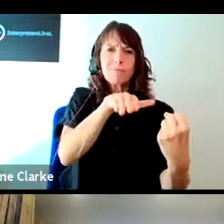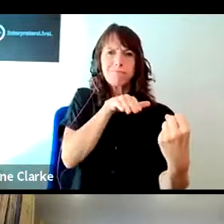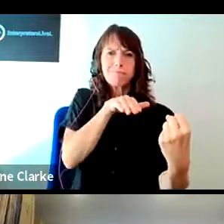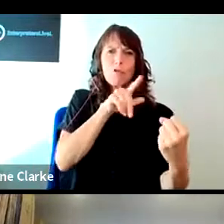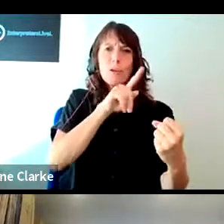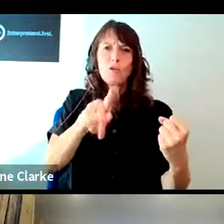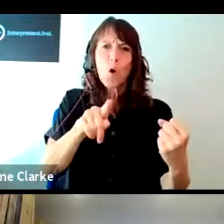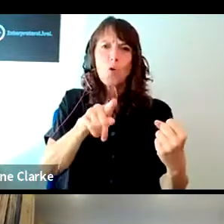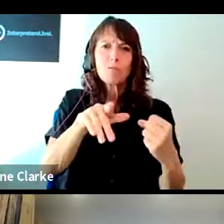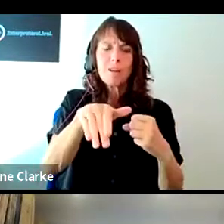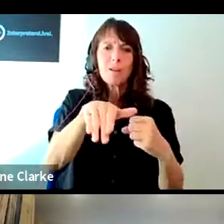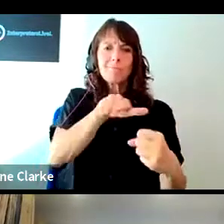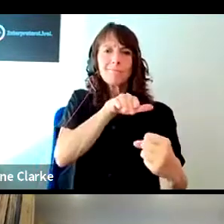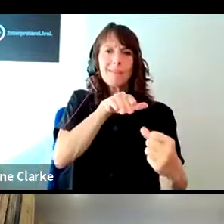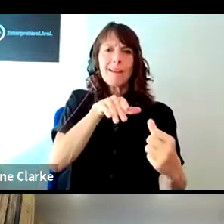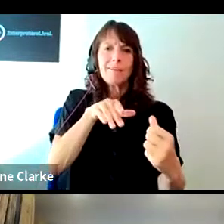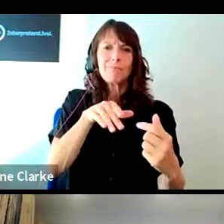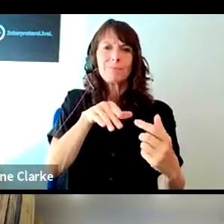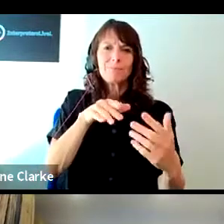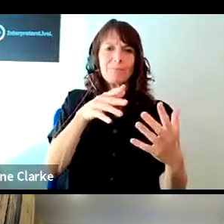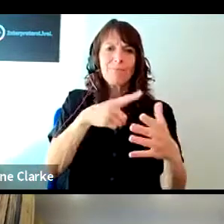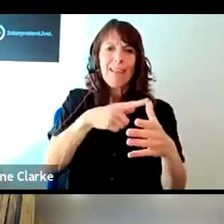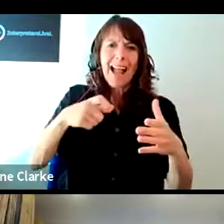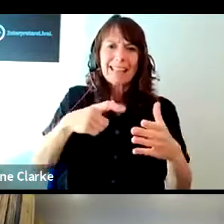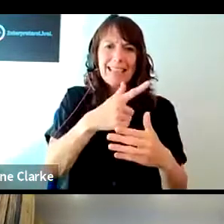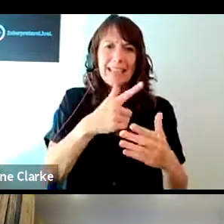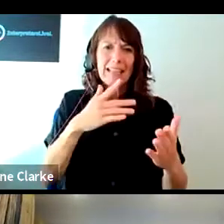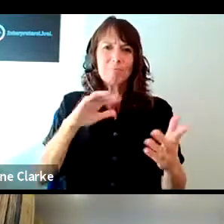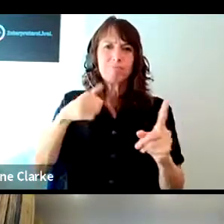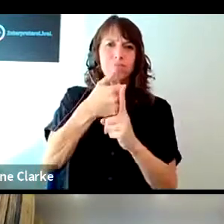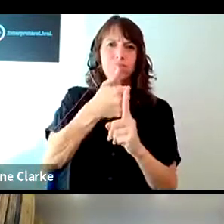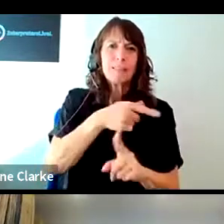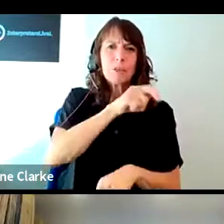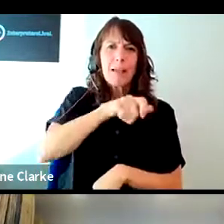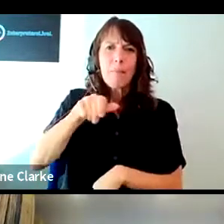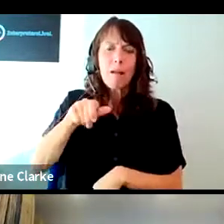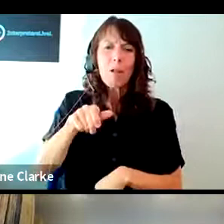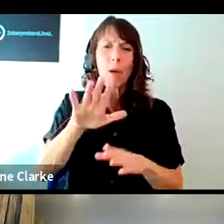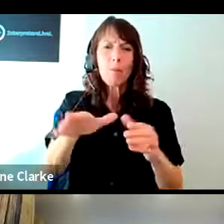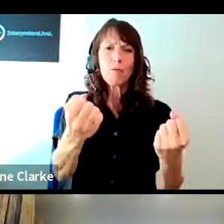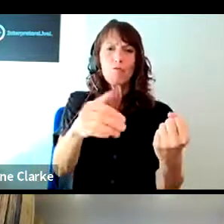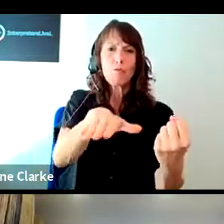That came from lawsuits. So very messy, but at the same time, there are some positive things